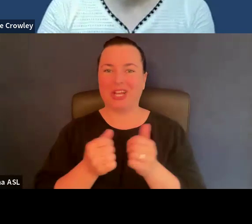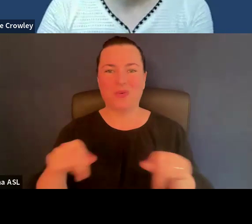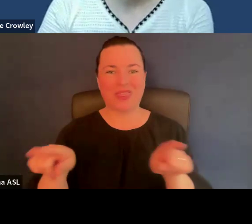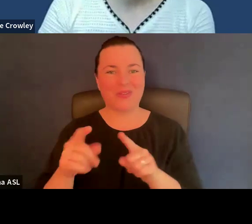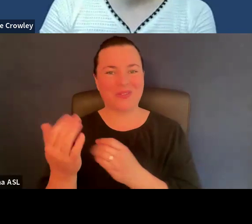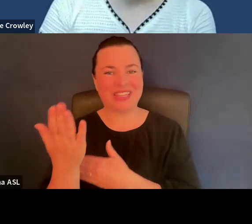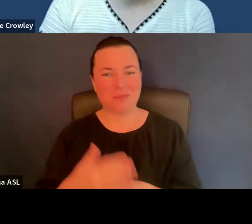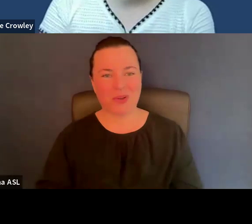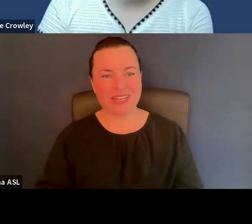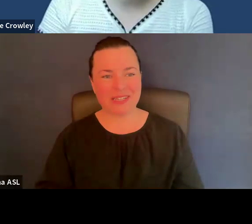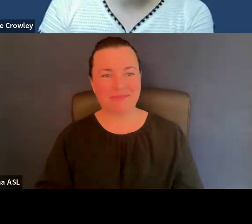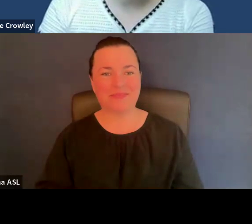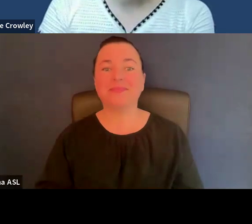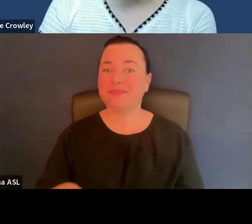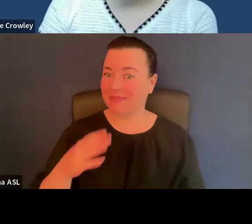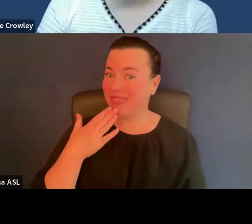Thanks Sarah. Andrew, can you go next?